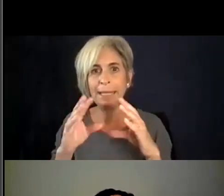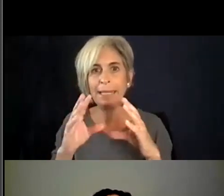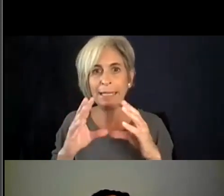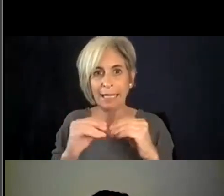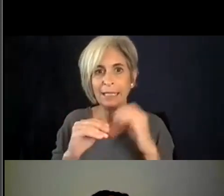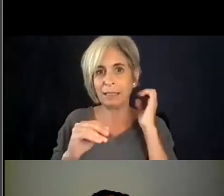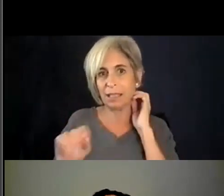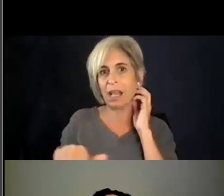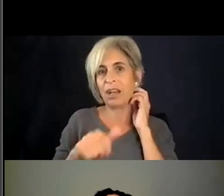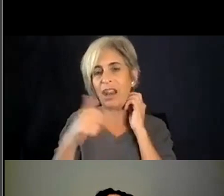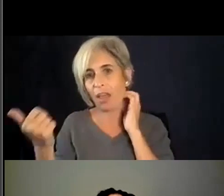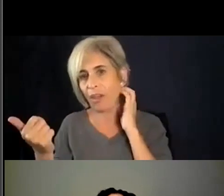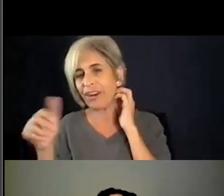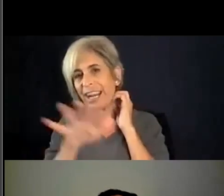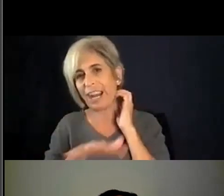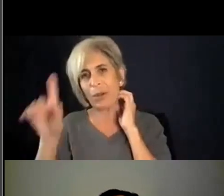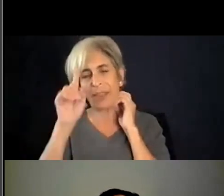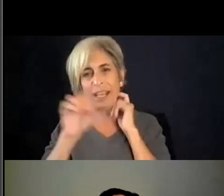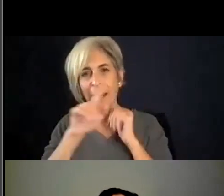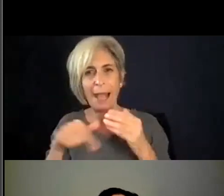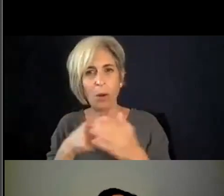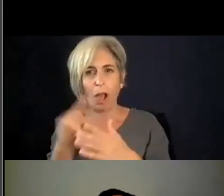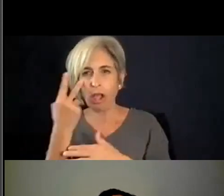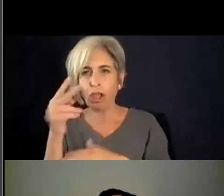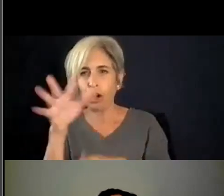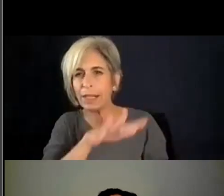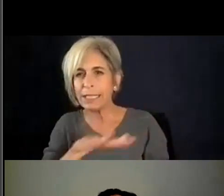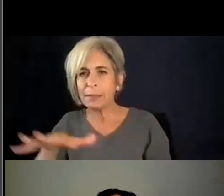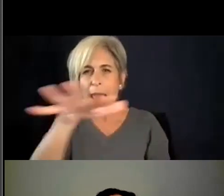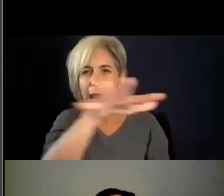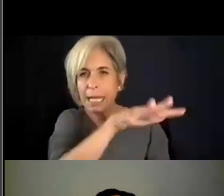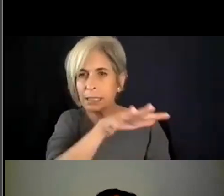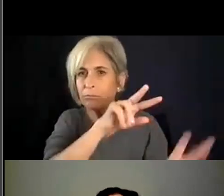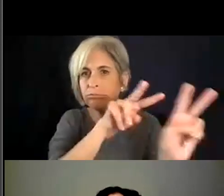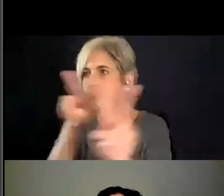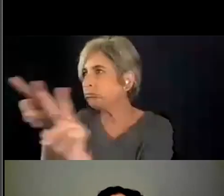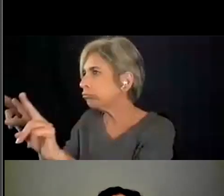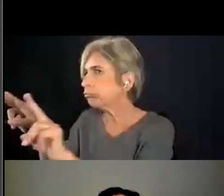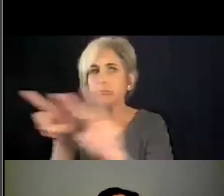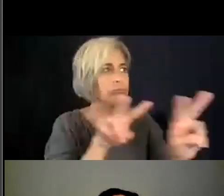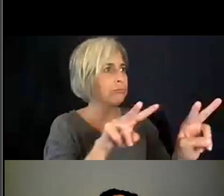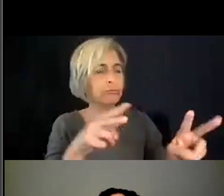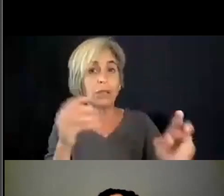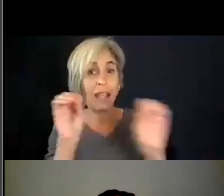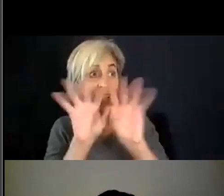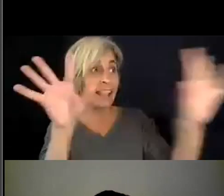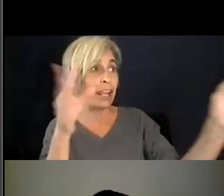at the space, make sure that it allows for good visual access and a direct line of sight to your speakers.